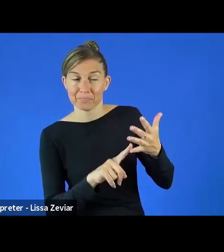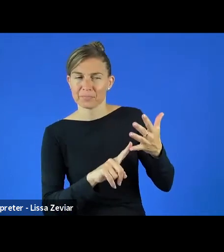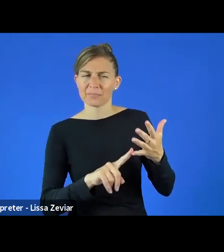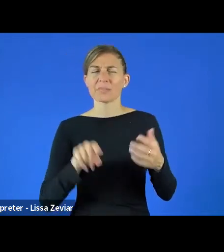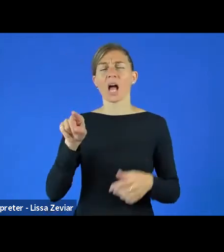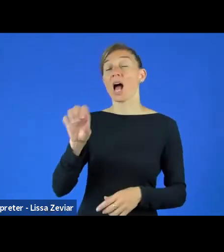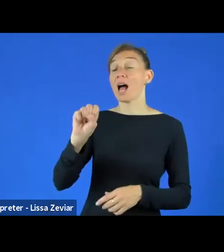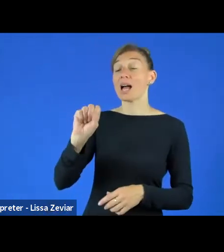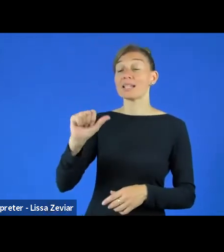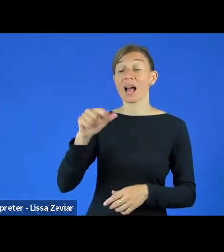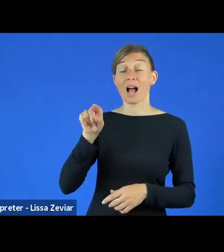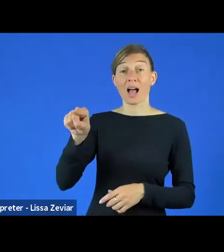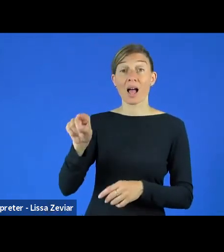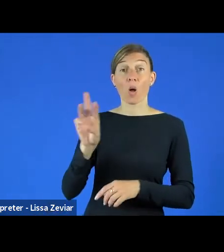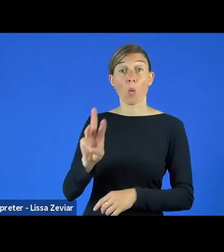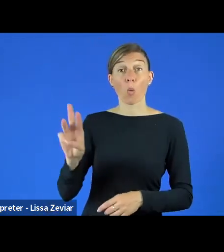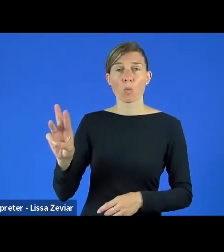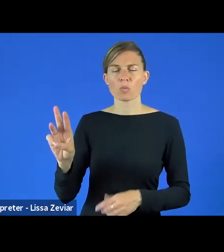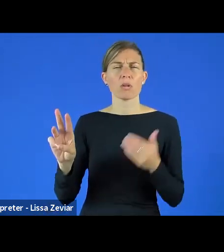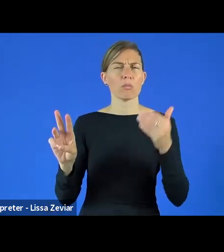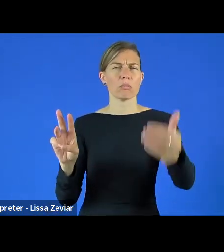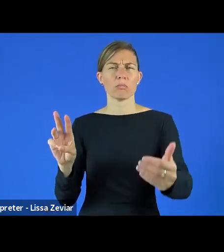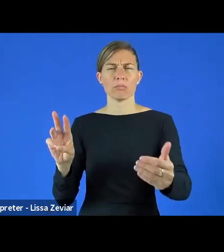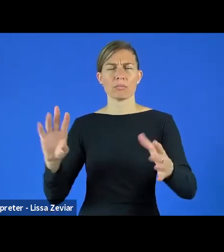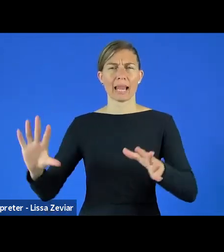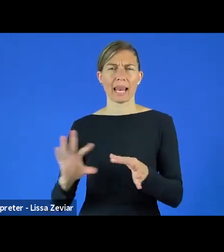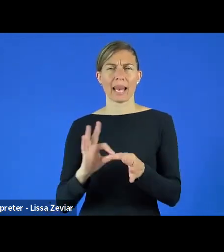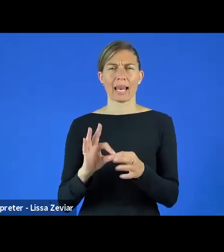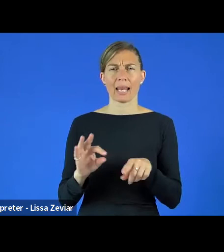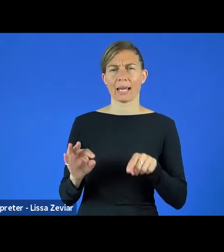We will put the link in the chat, I think